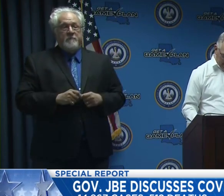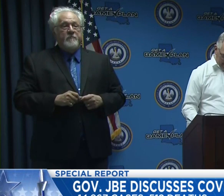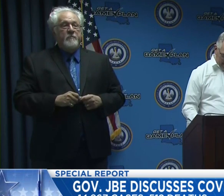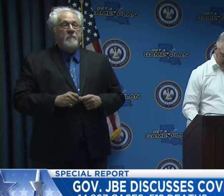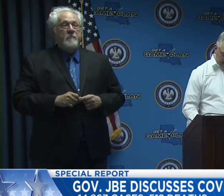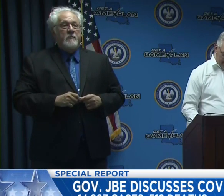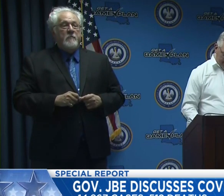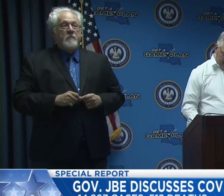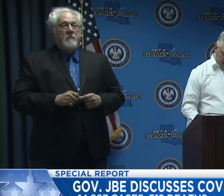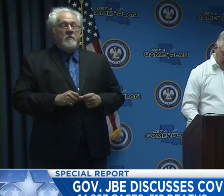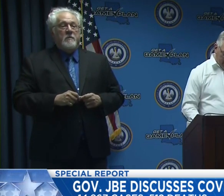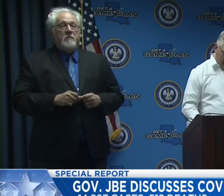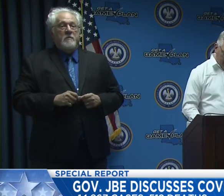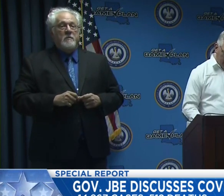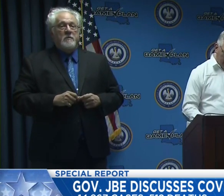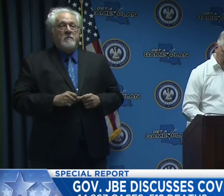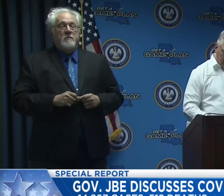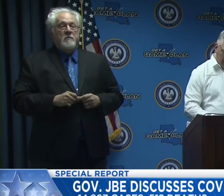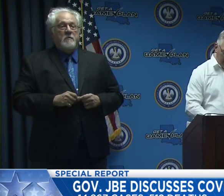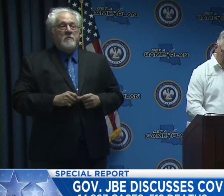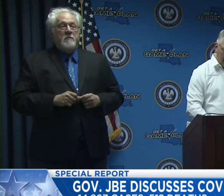OUT OF THE HOSPITAL SOONER THAN